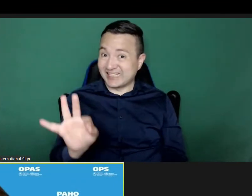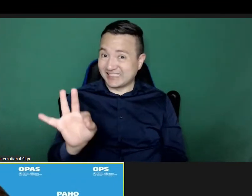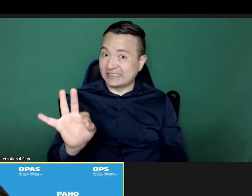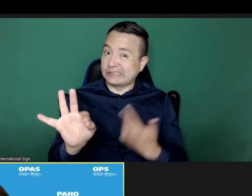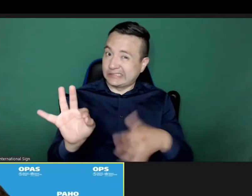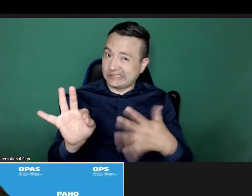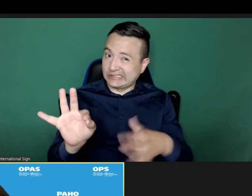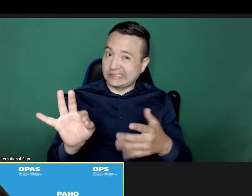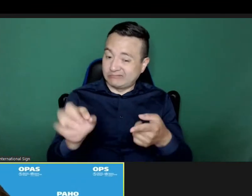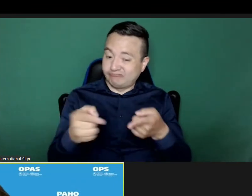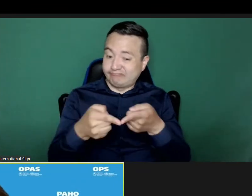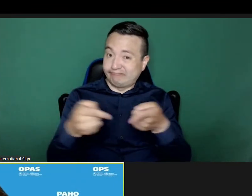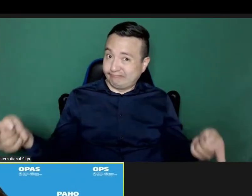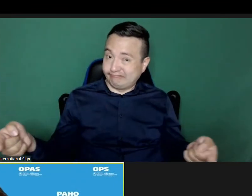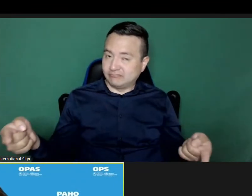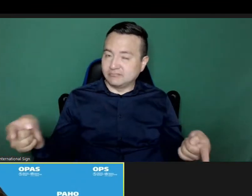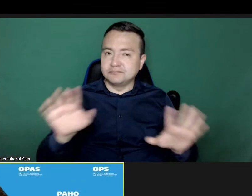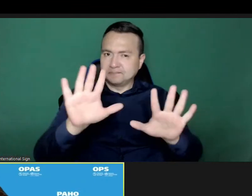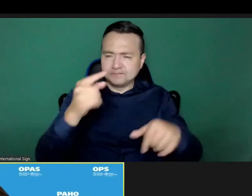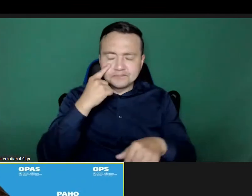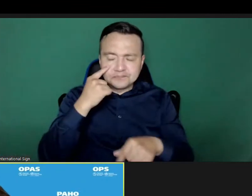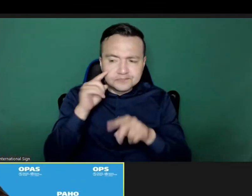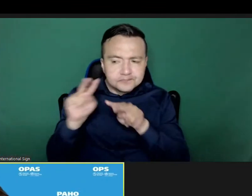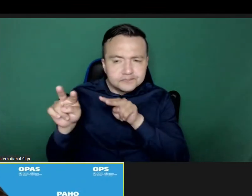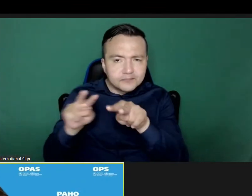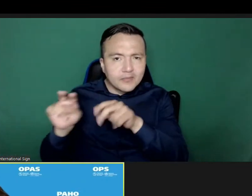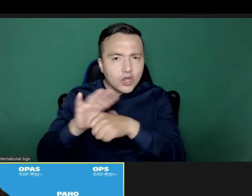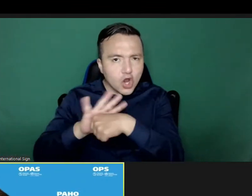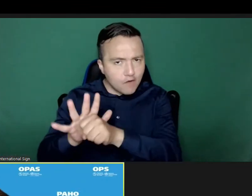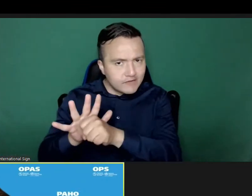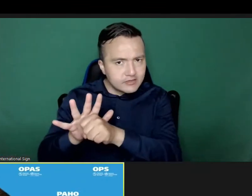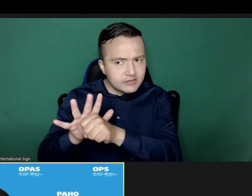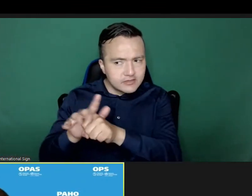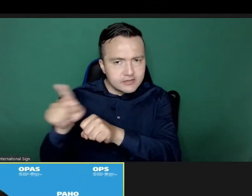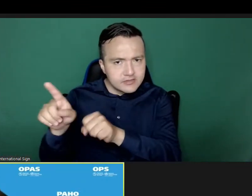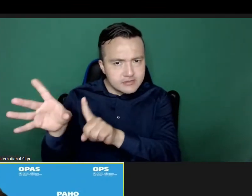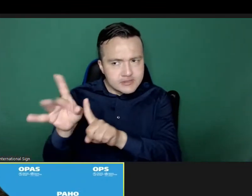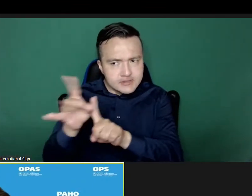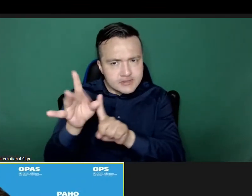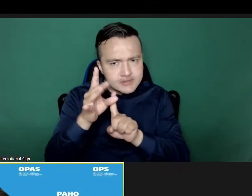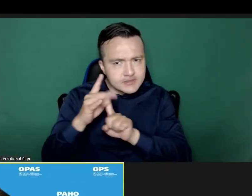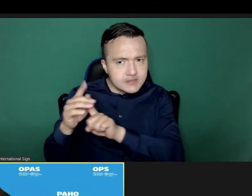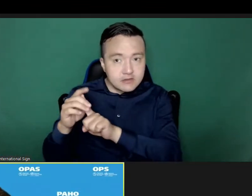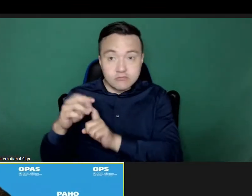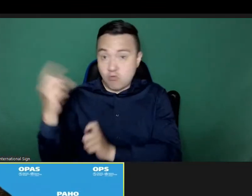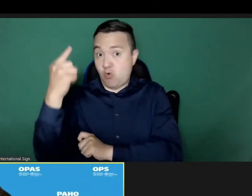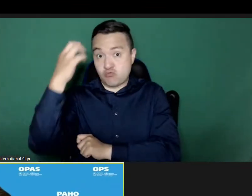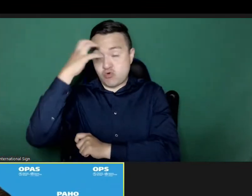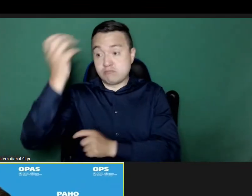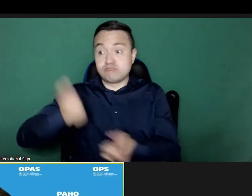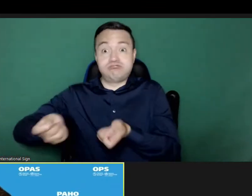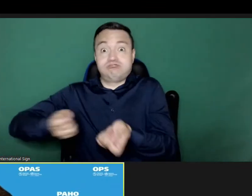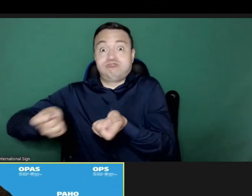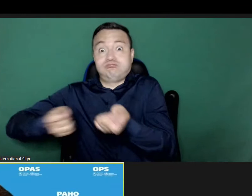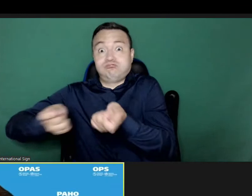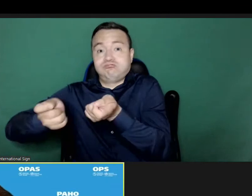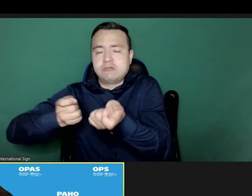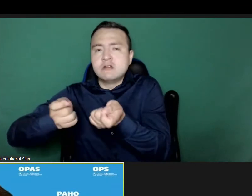of countries are really successfully mobilizing the participation of the private sector in the collective response. And this I think is the way it should be.